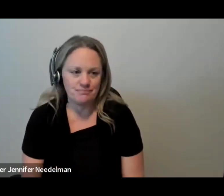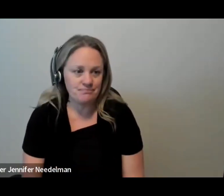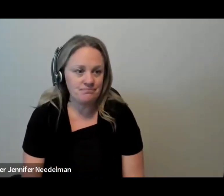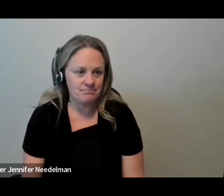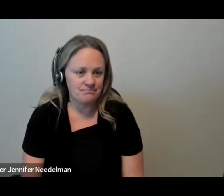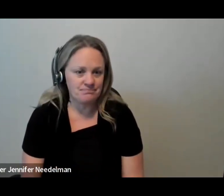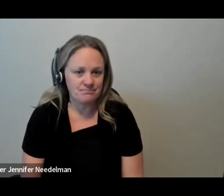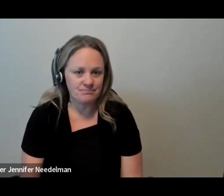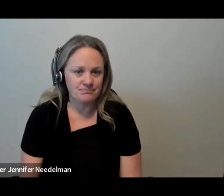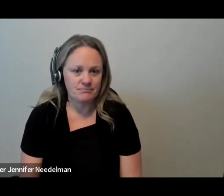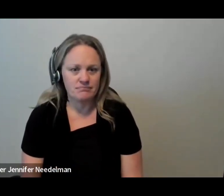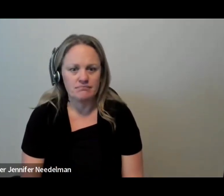Any other questions, Mindy?